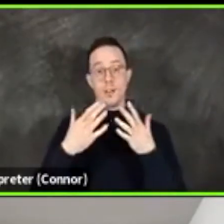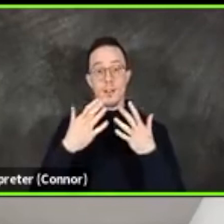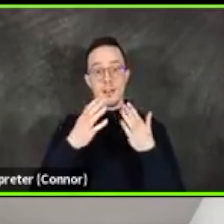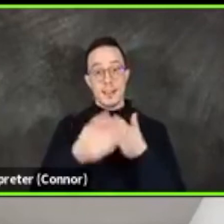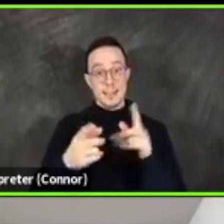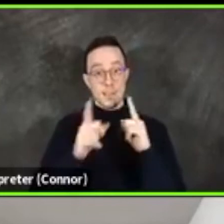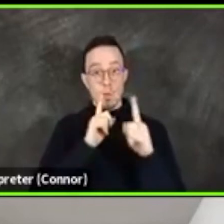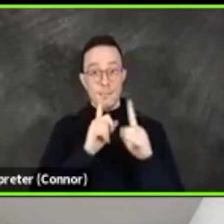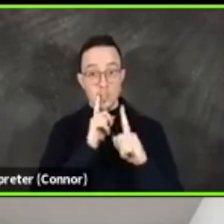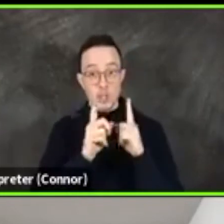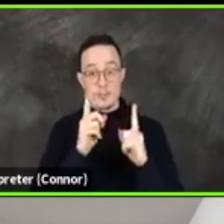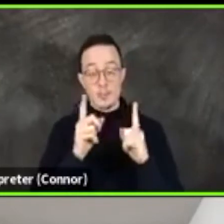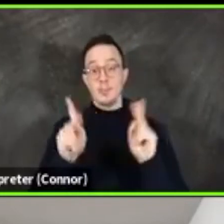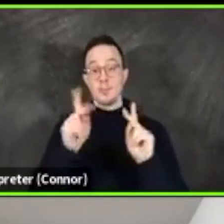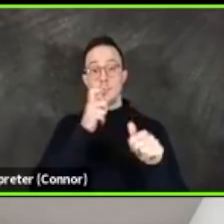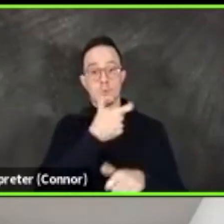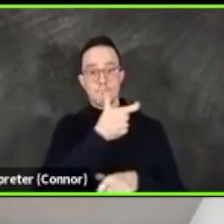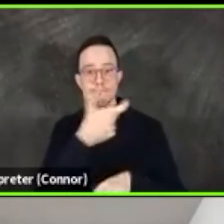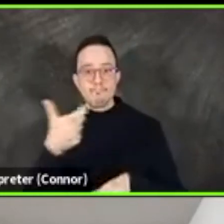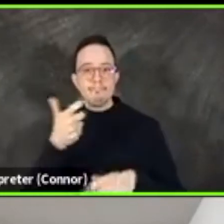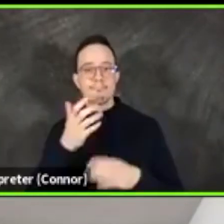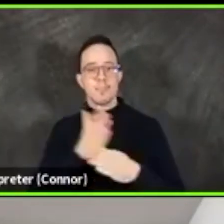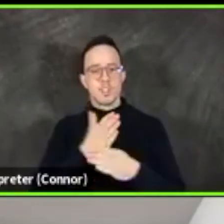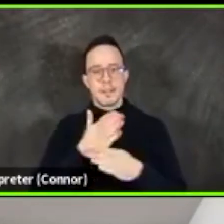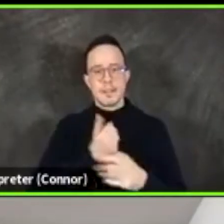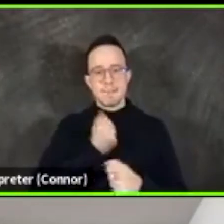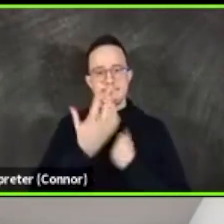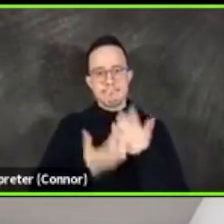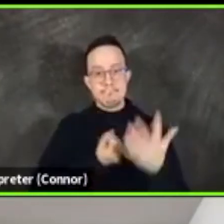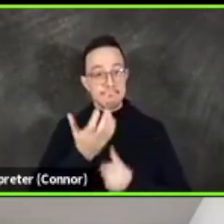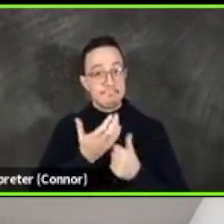IN, HAVE BEEN -- SHARING, YOU KNOW, HOW THE CONVERSATION, HAS RESONATED WITH THEM AND